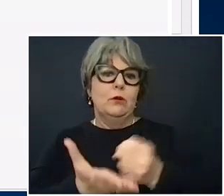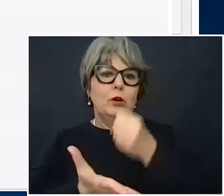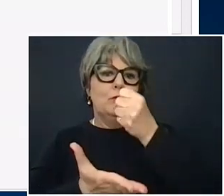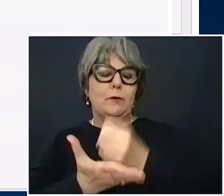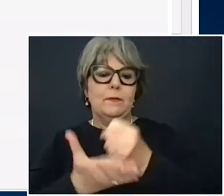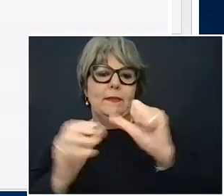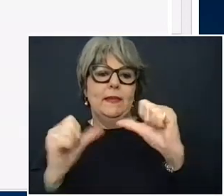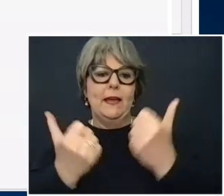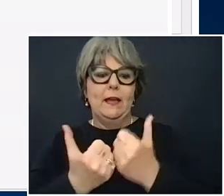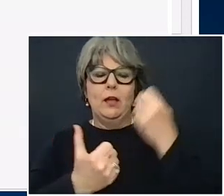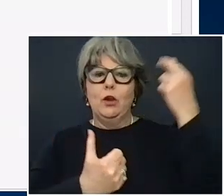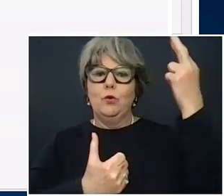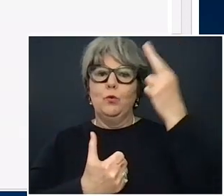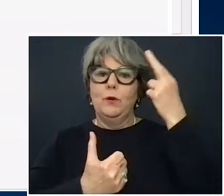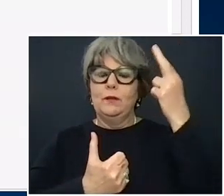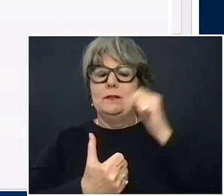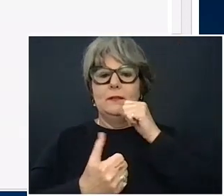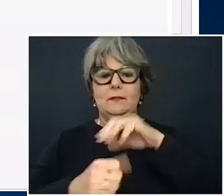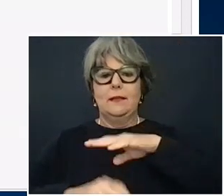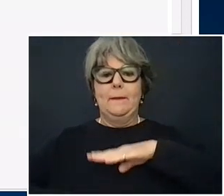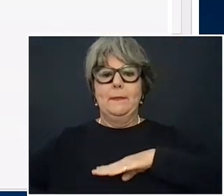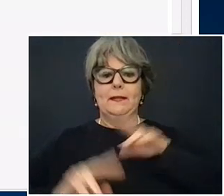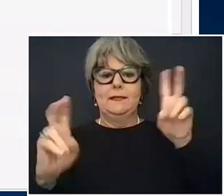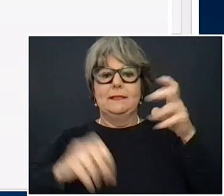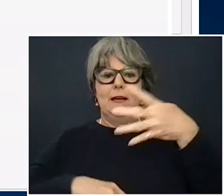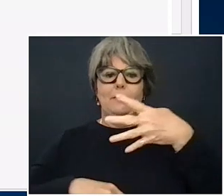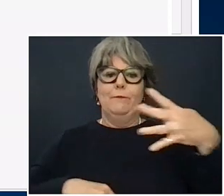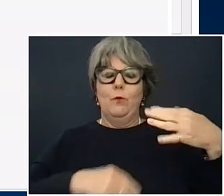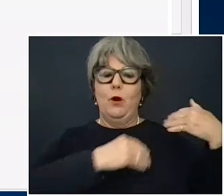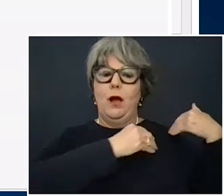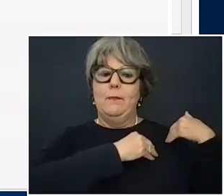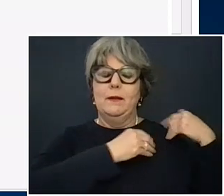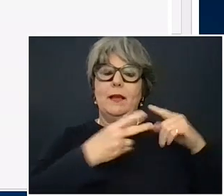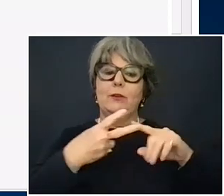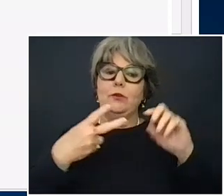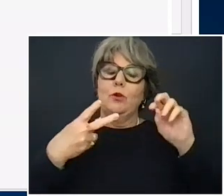believe is failing to meet its Title IV obligations or is engaged in fraud or